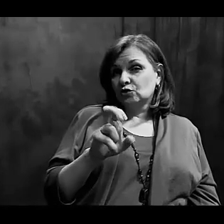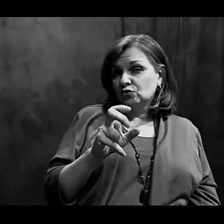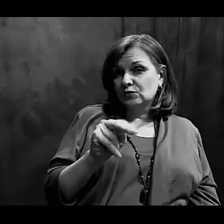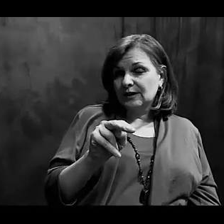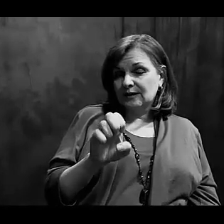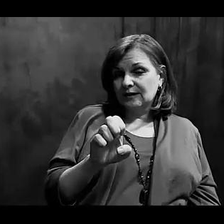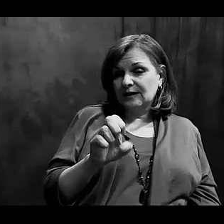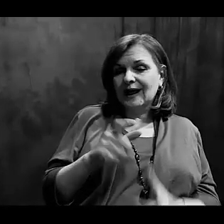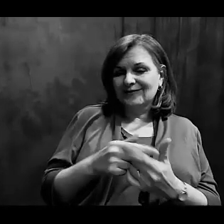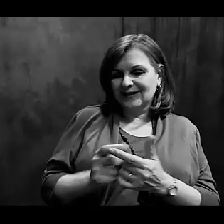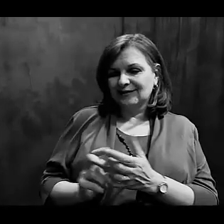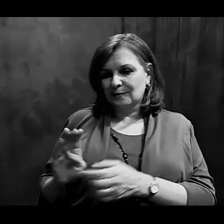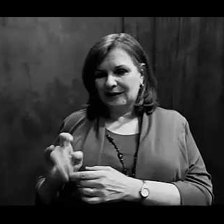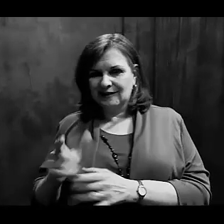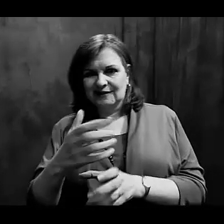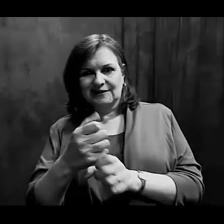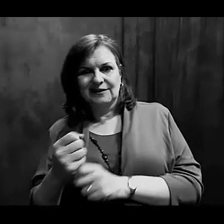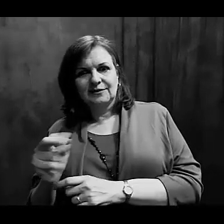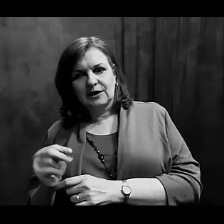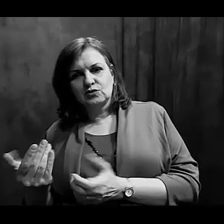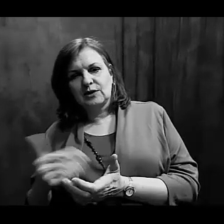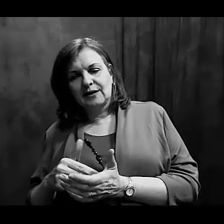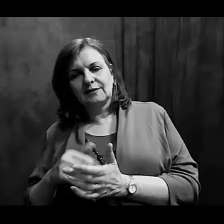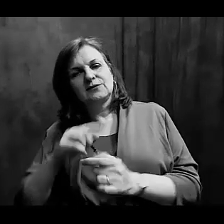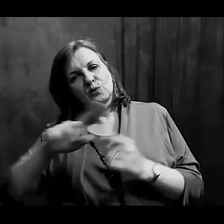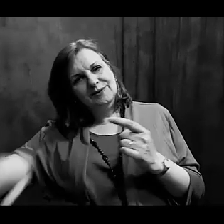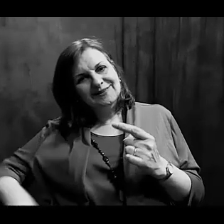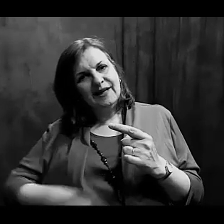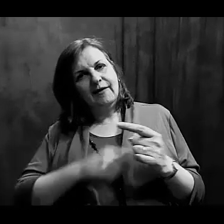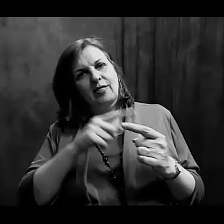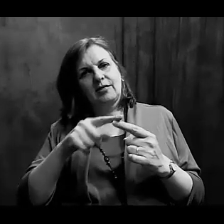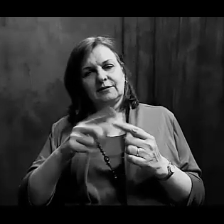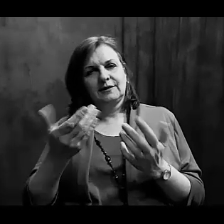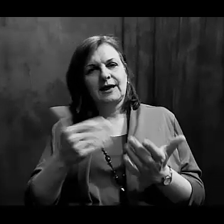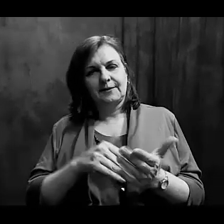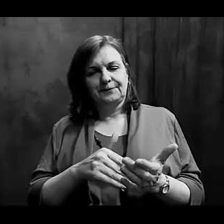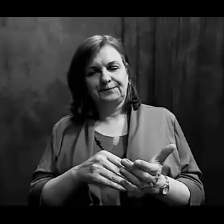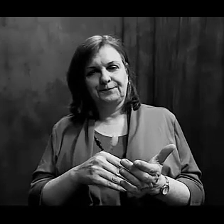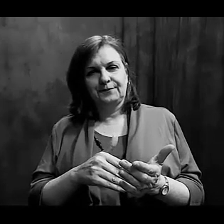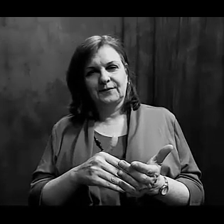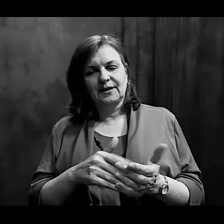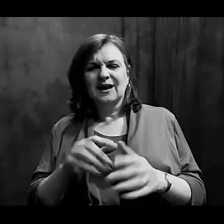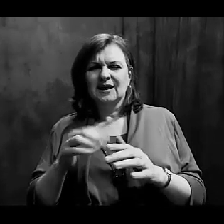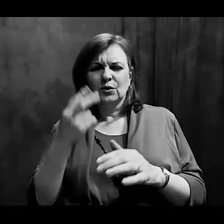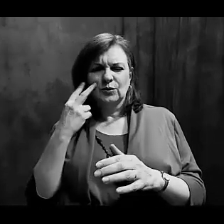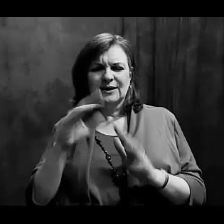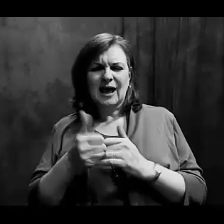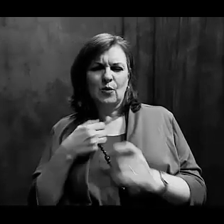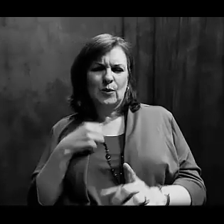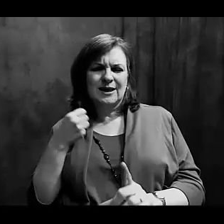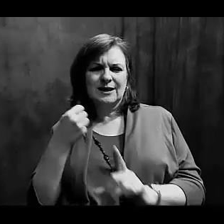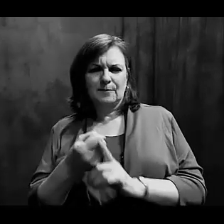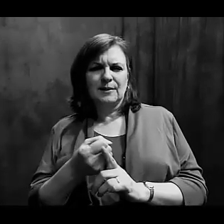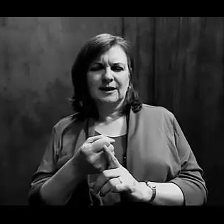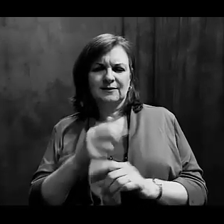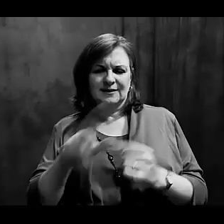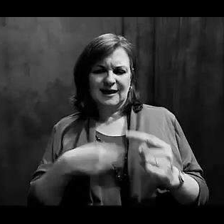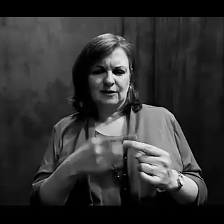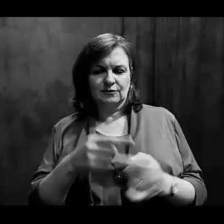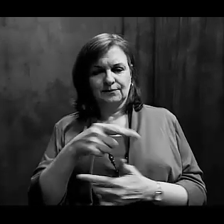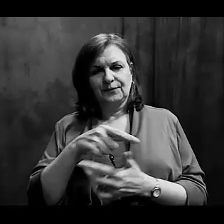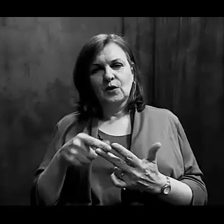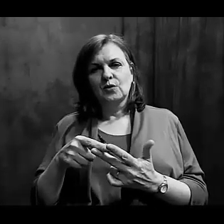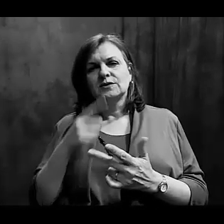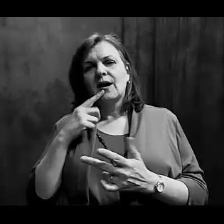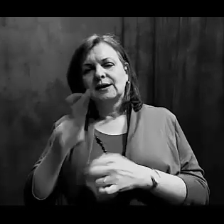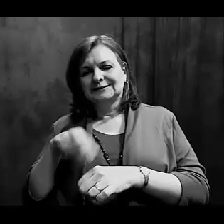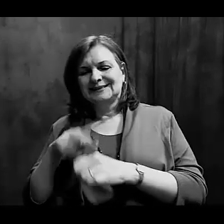so we have to keep in mind what we are doing to influence these cycles those are natural cycles I just showed you, what we look